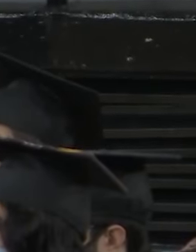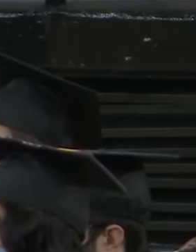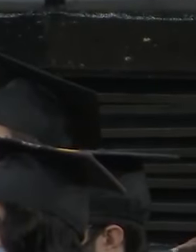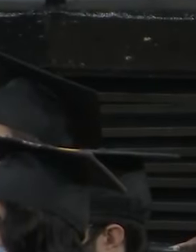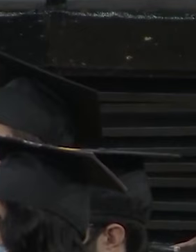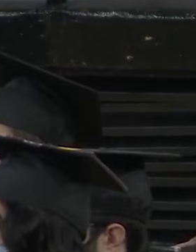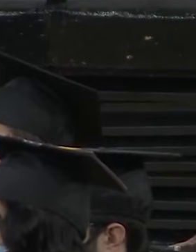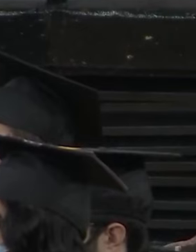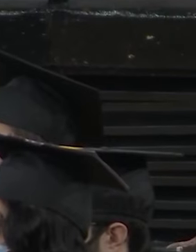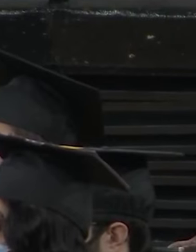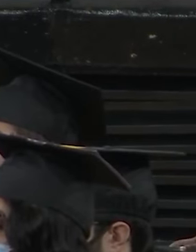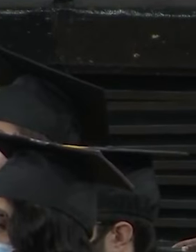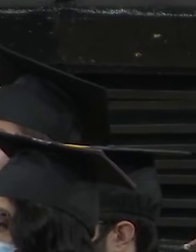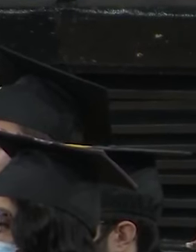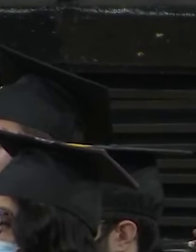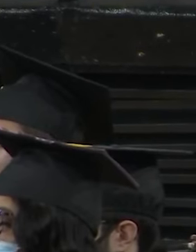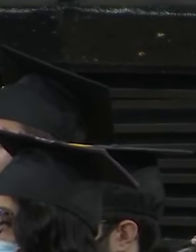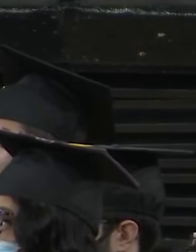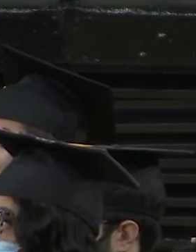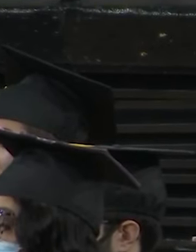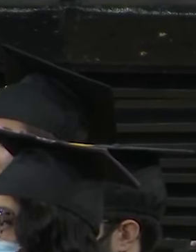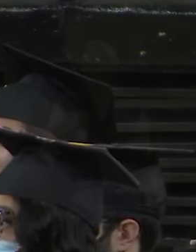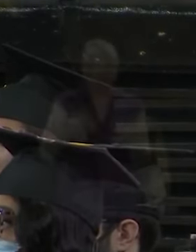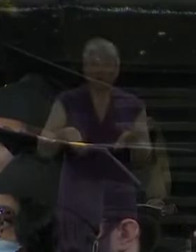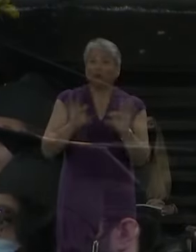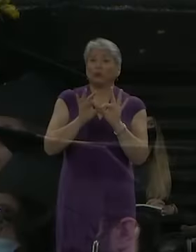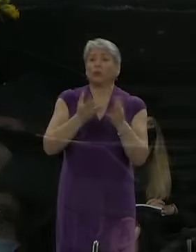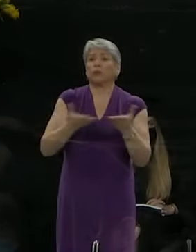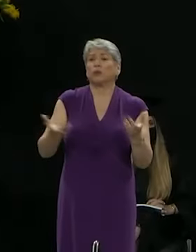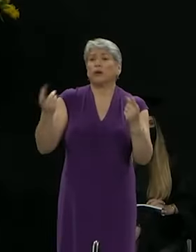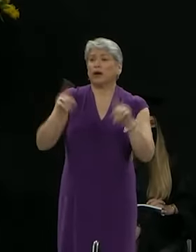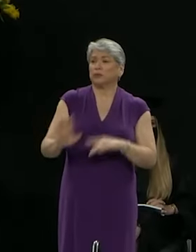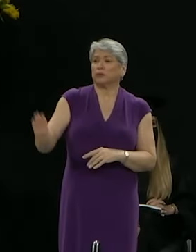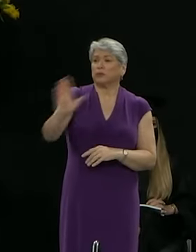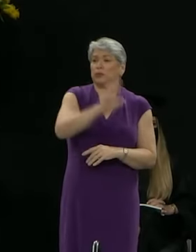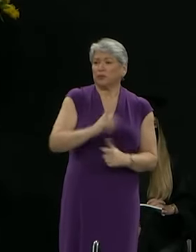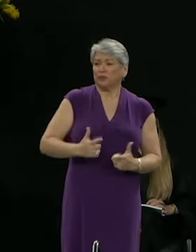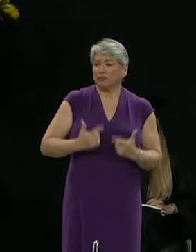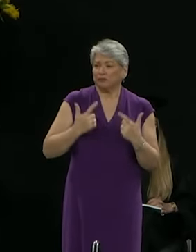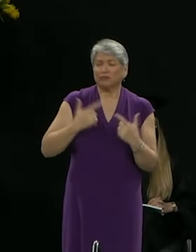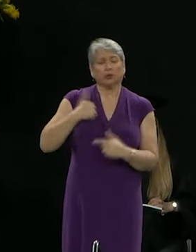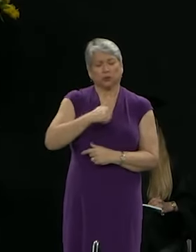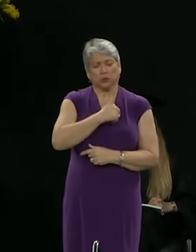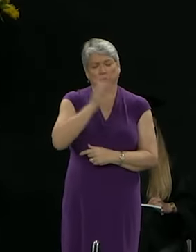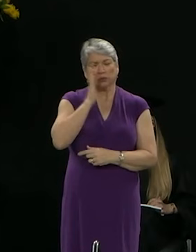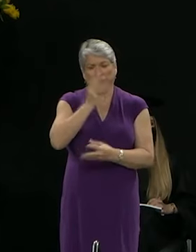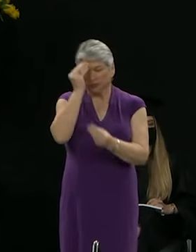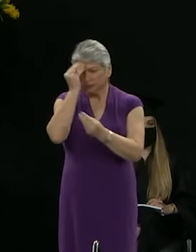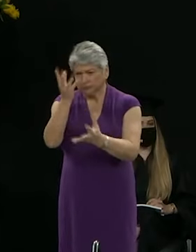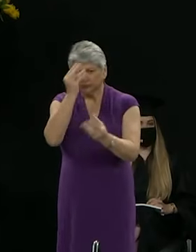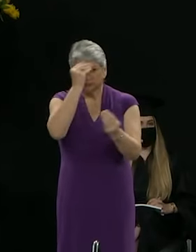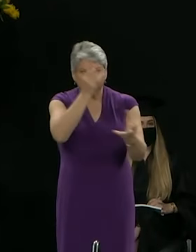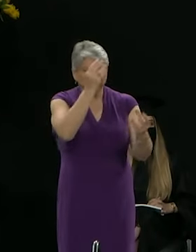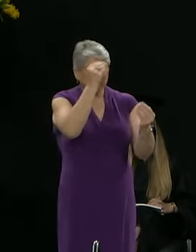Let us know about the important things going on in your life, and we'll keep you informed about what's going on here at your University.